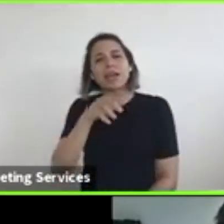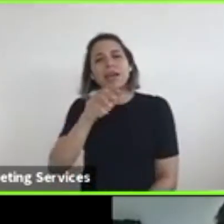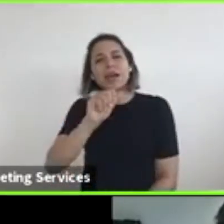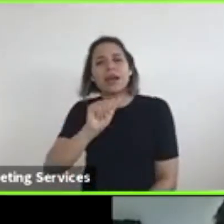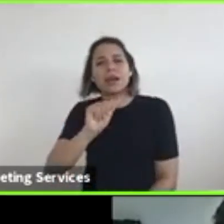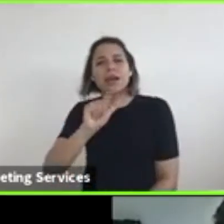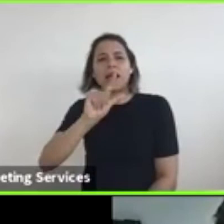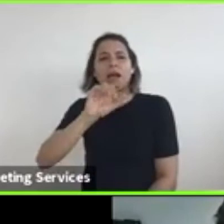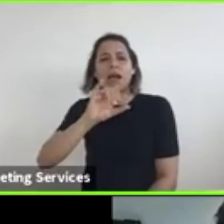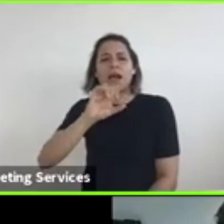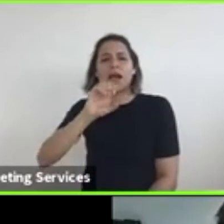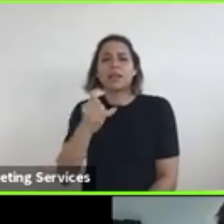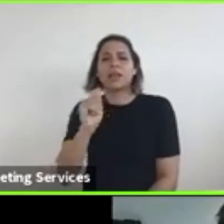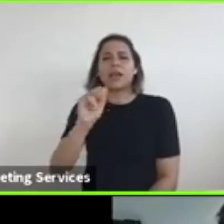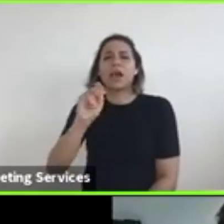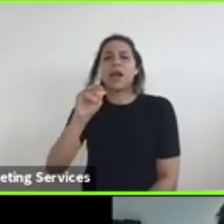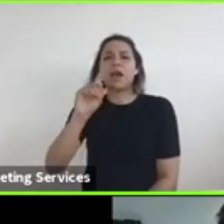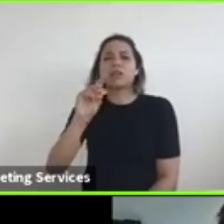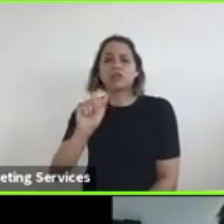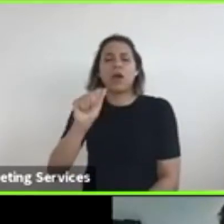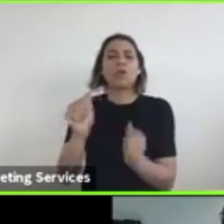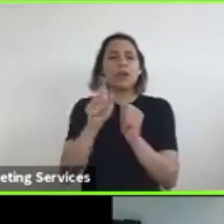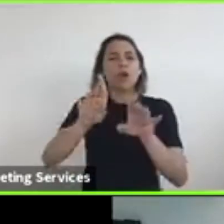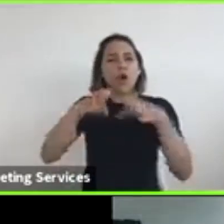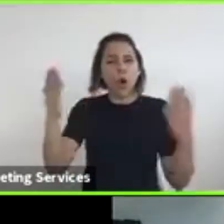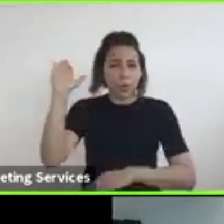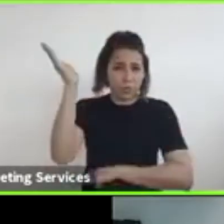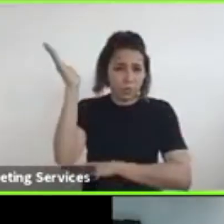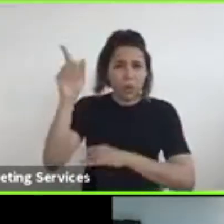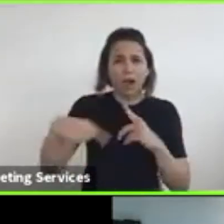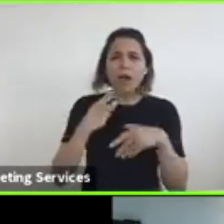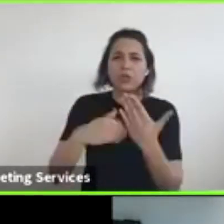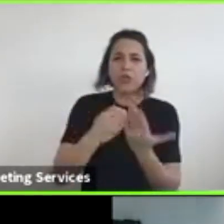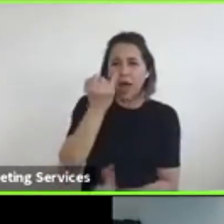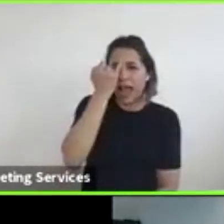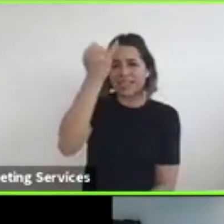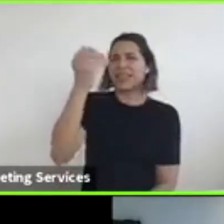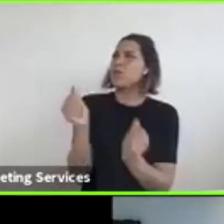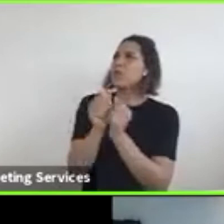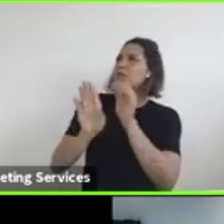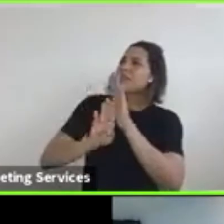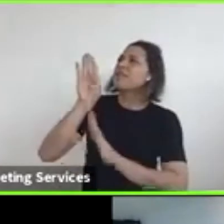AROUND THE IDEA, YOU KNOW, IN THE DEVELOPMENT OF THIS ACKNOWLEDGMENT AND HOW IT'S EMBODIED